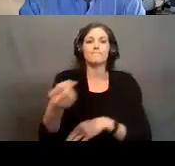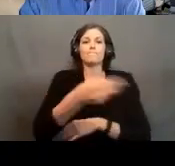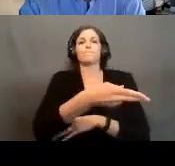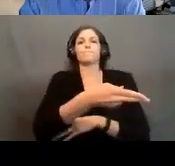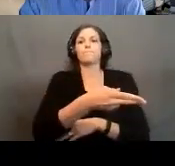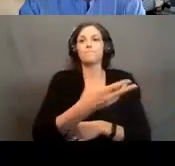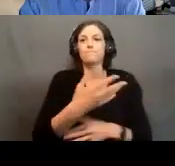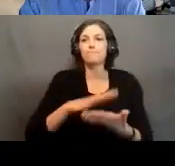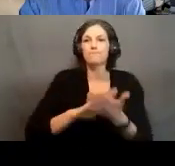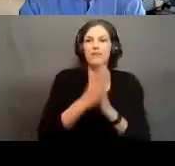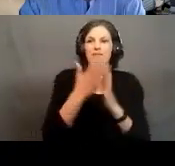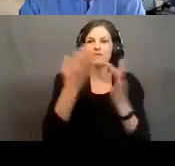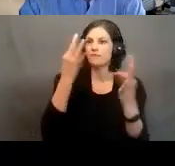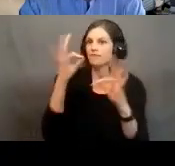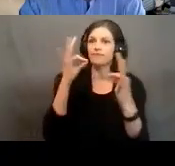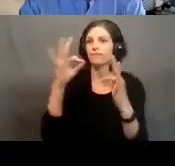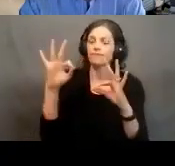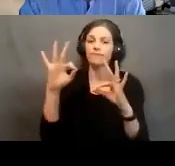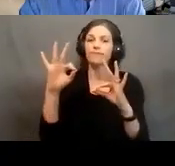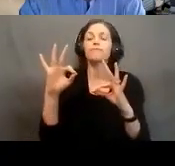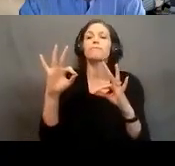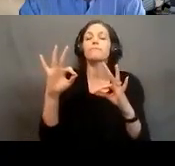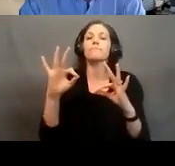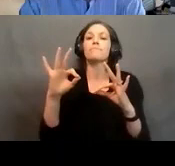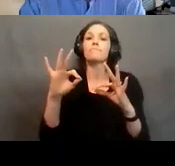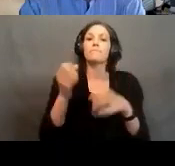difficult for those with 12:10:18 disabilities